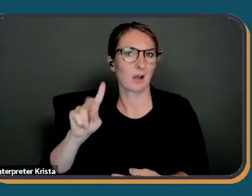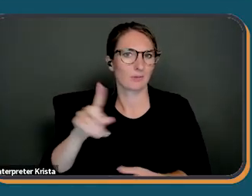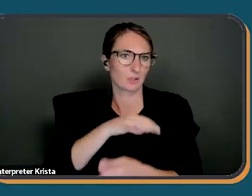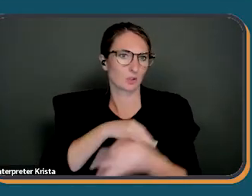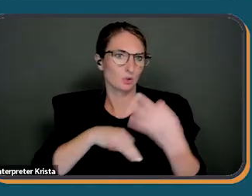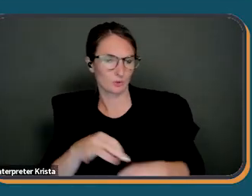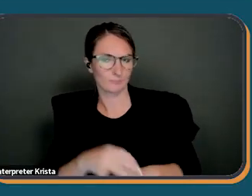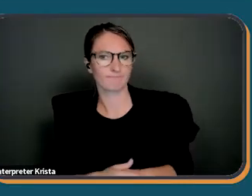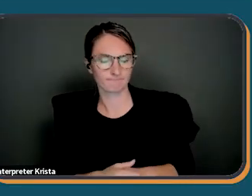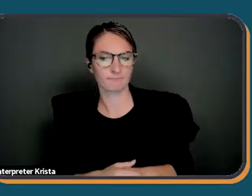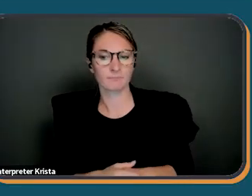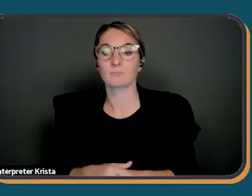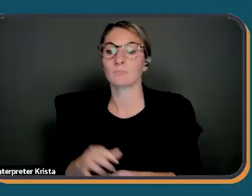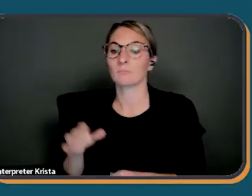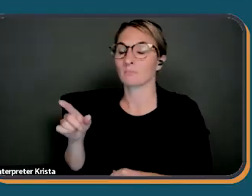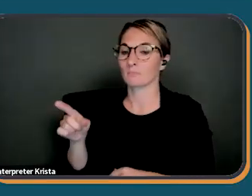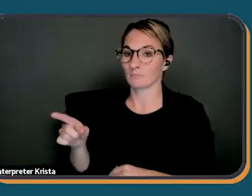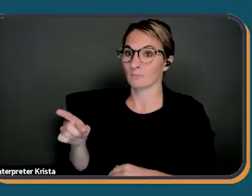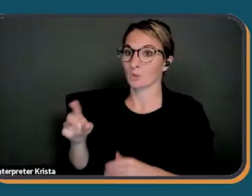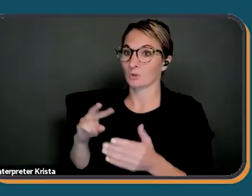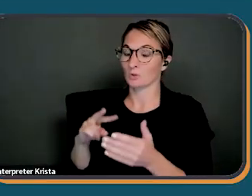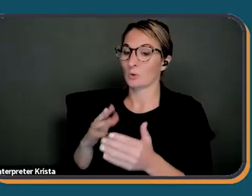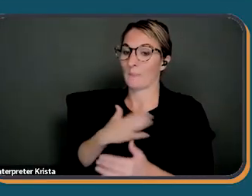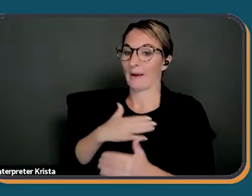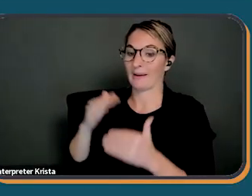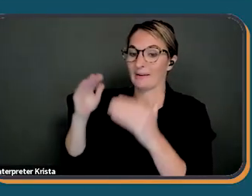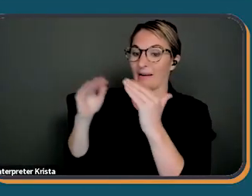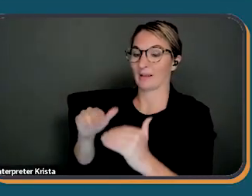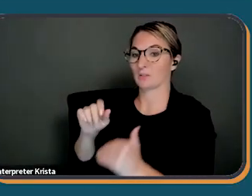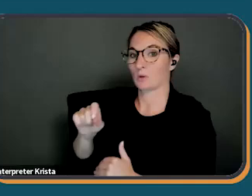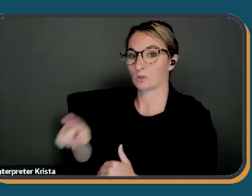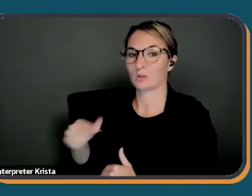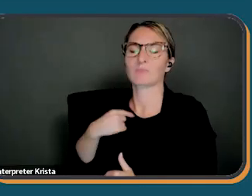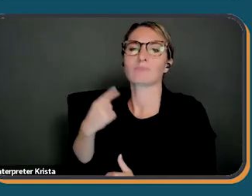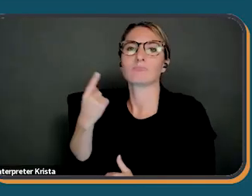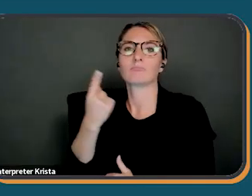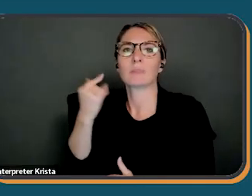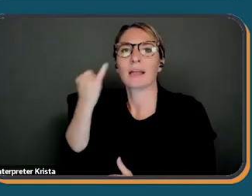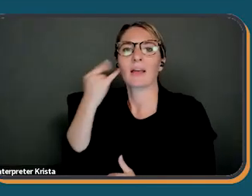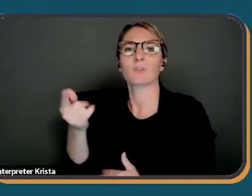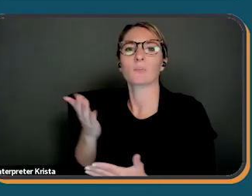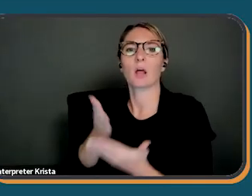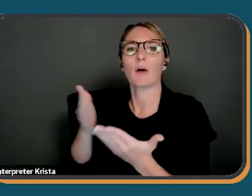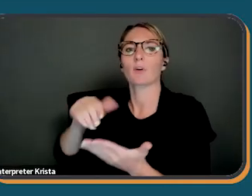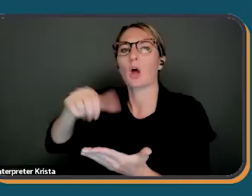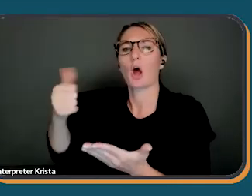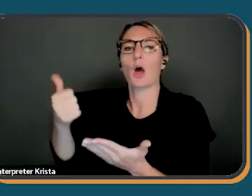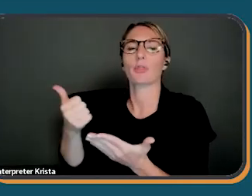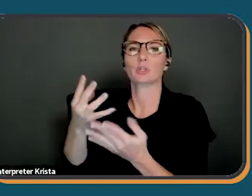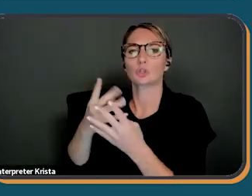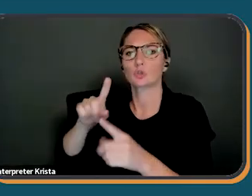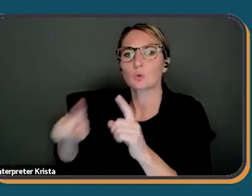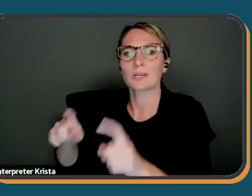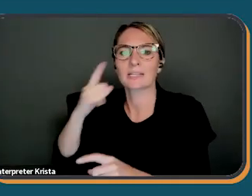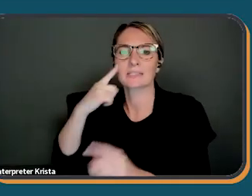was going to be if you had ever been offered other types of imaging, like a breast MRI or an ultrasound.